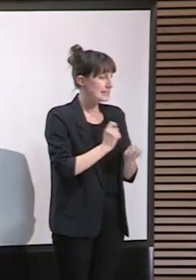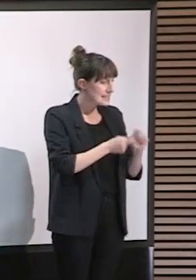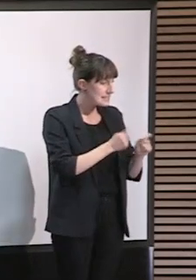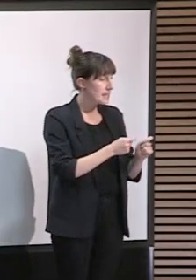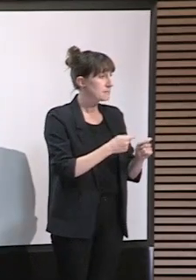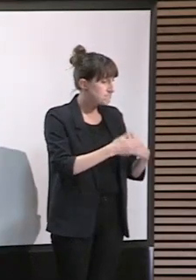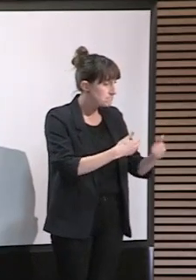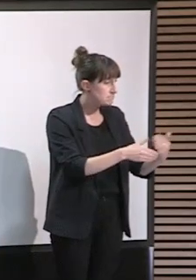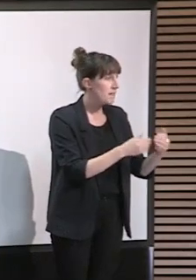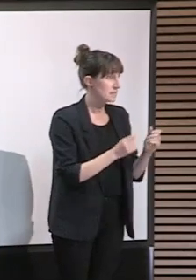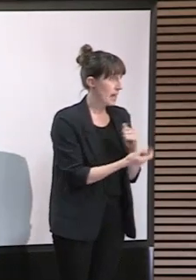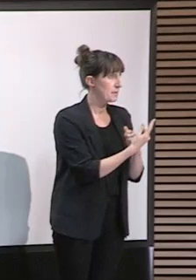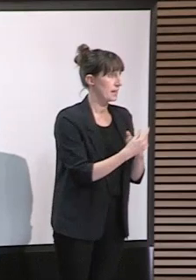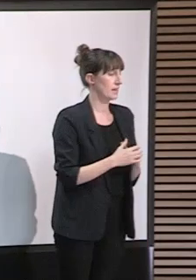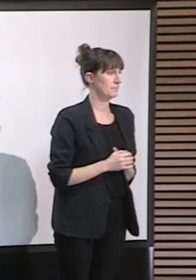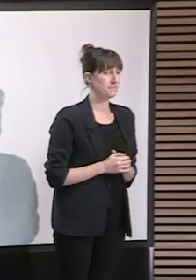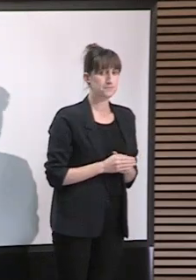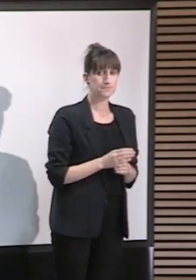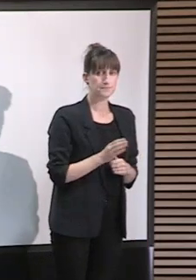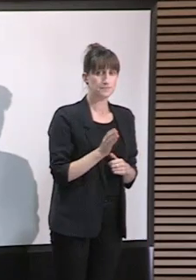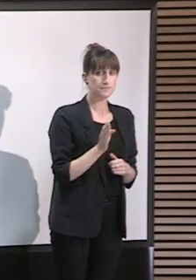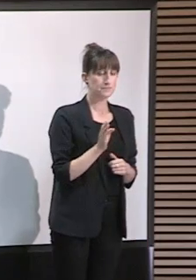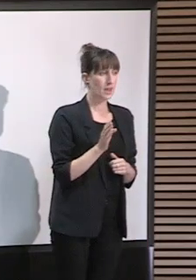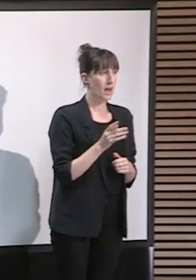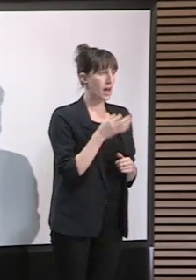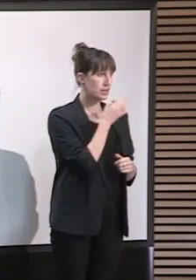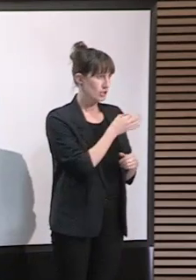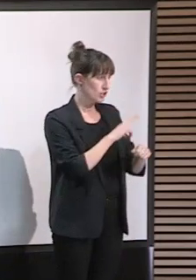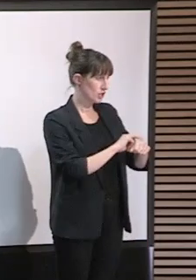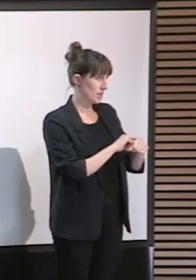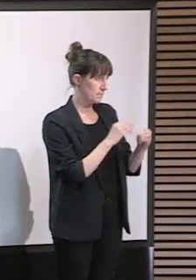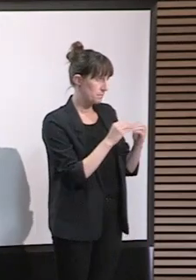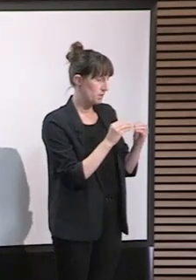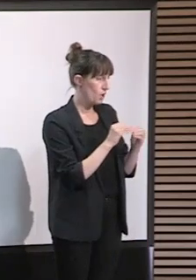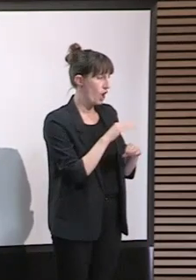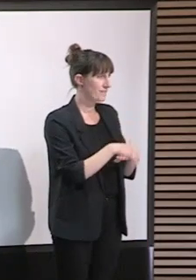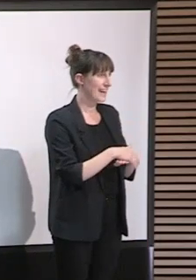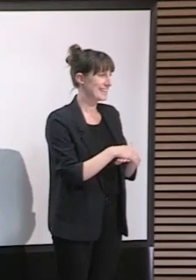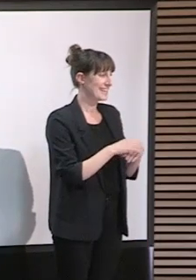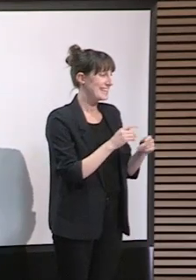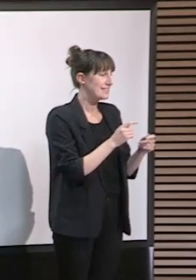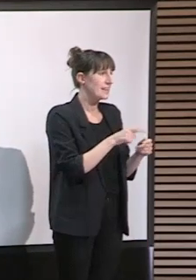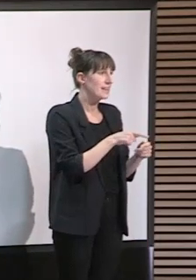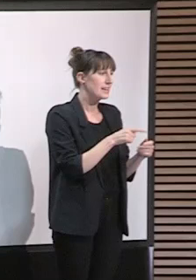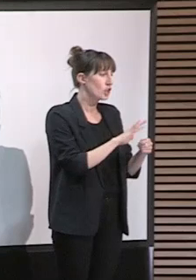doing everything I possibly can to ensure that the testing that we expect has been happening.